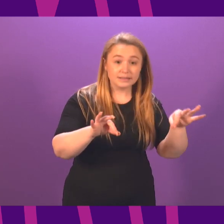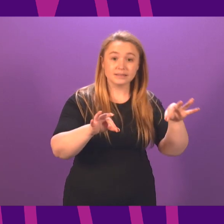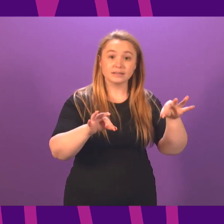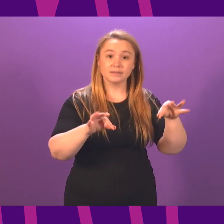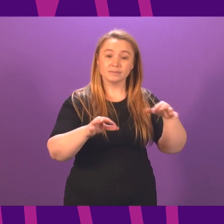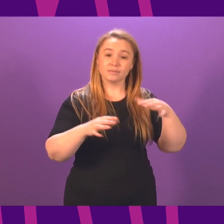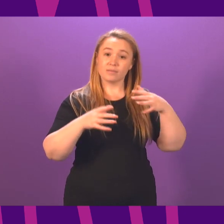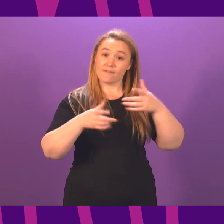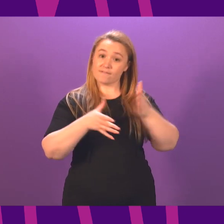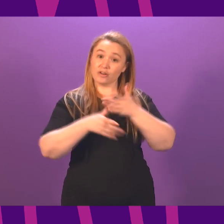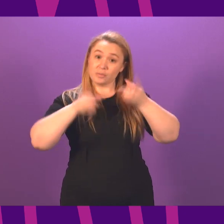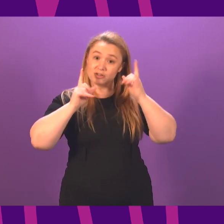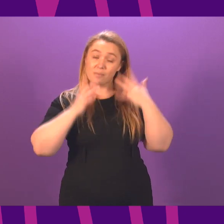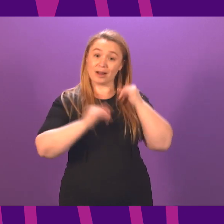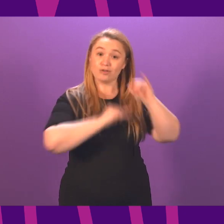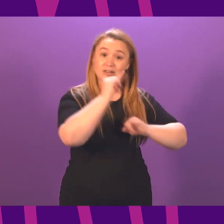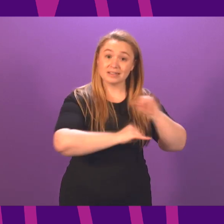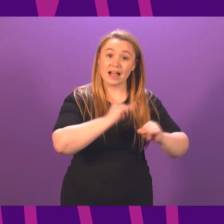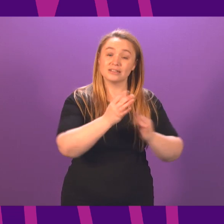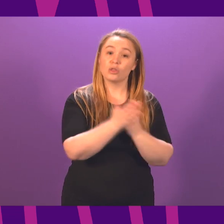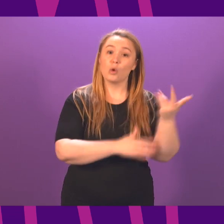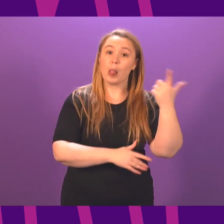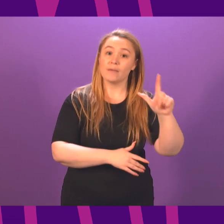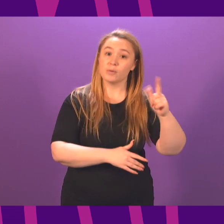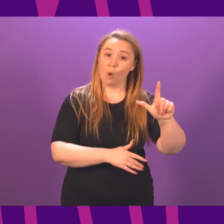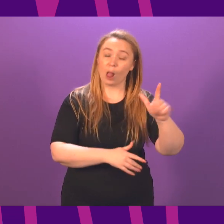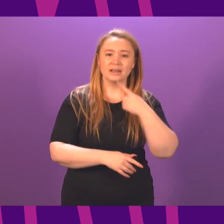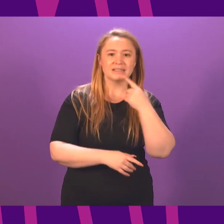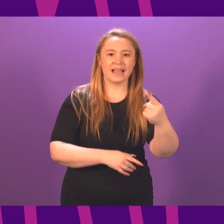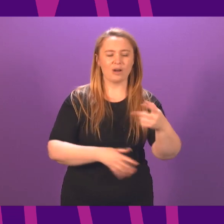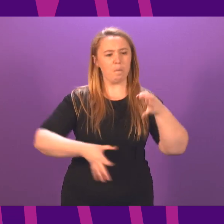flow tests in Liverpool, claiming that they were politically motivated, and then, well after the